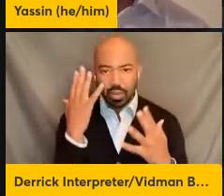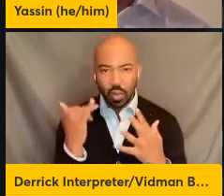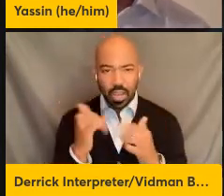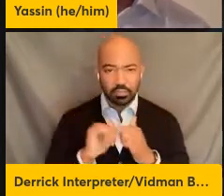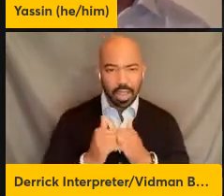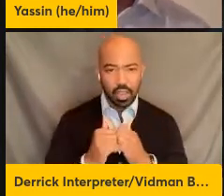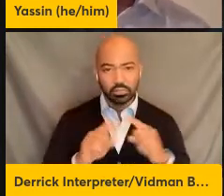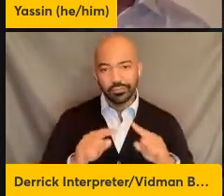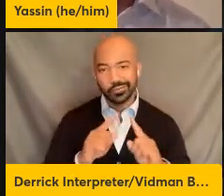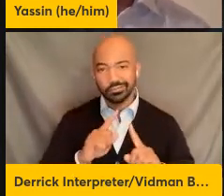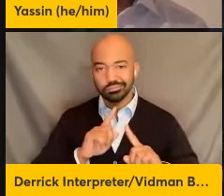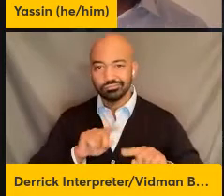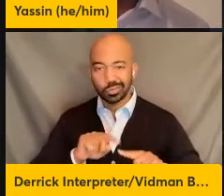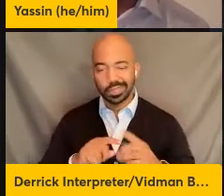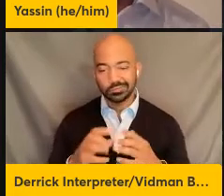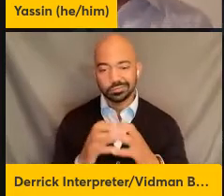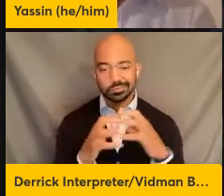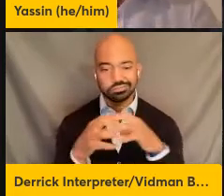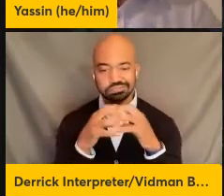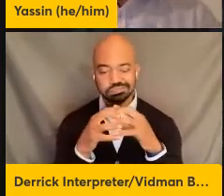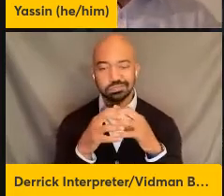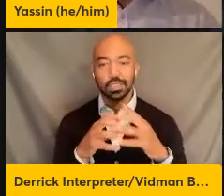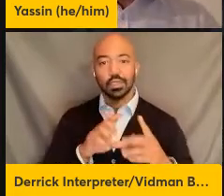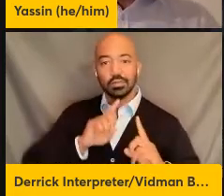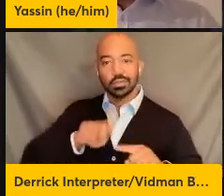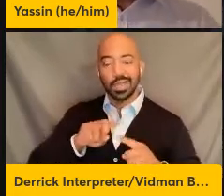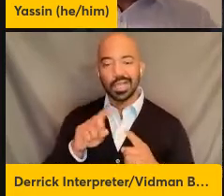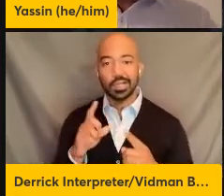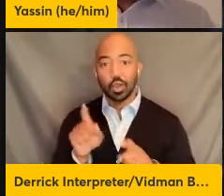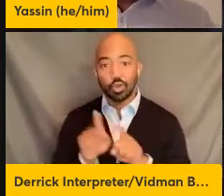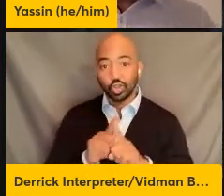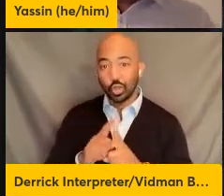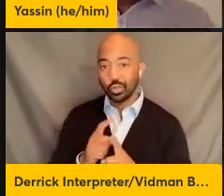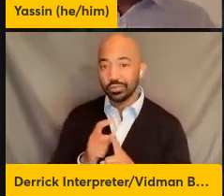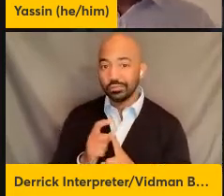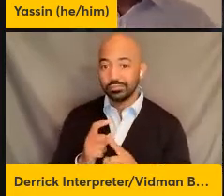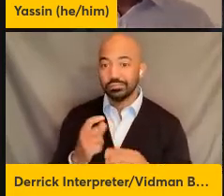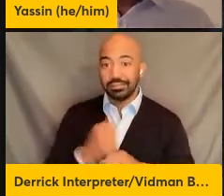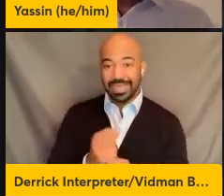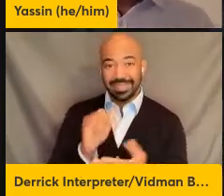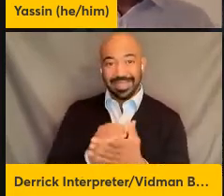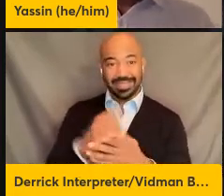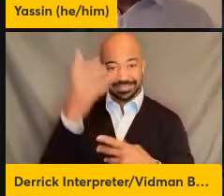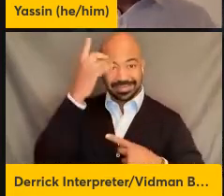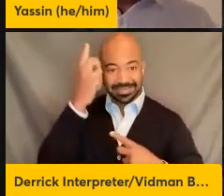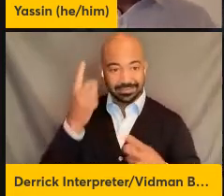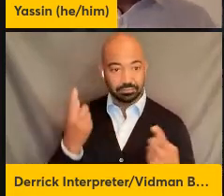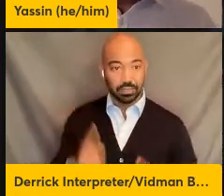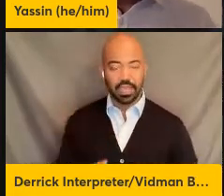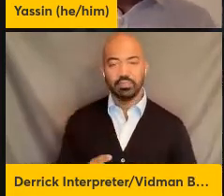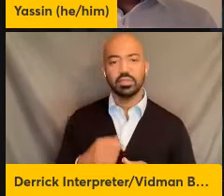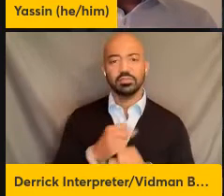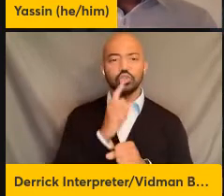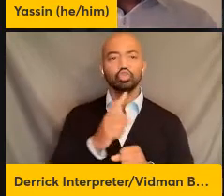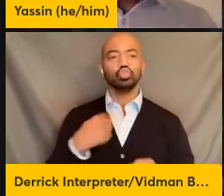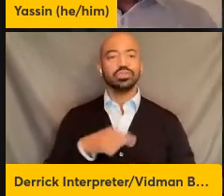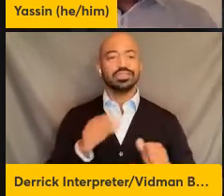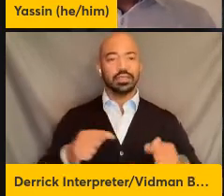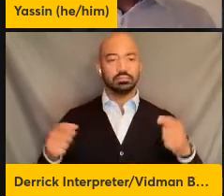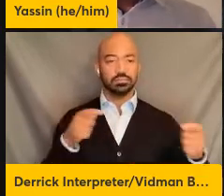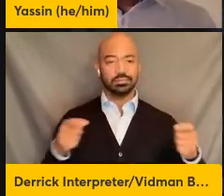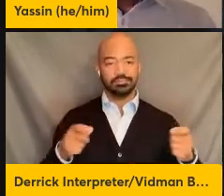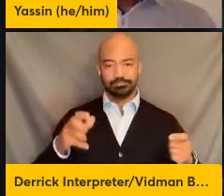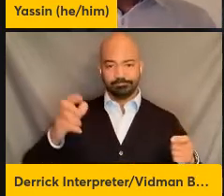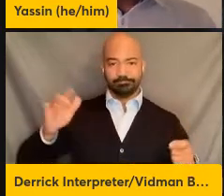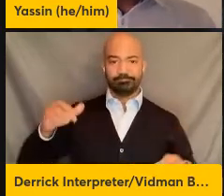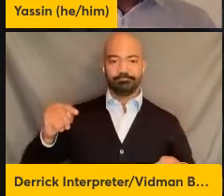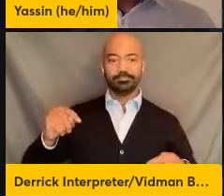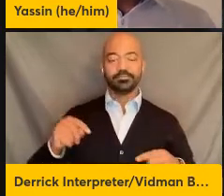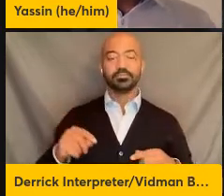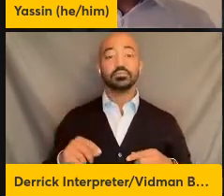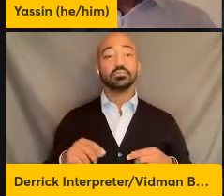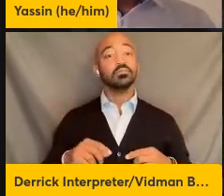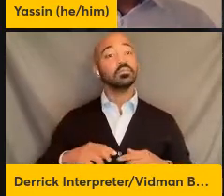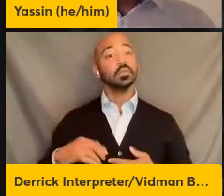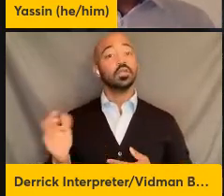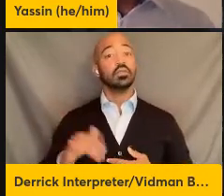responding and contributing to this disease in order to manipulate them. And to and this is the premise of immunotherapy